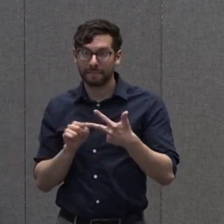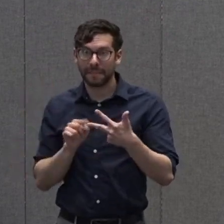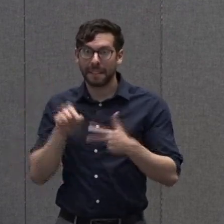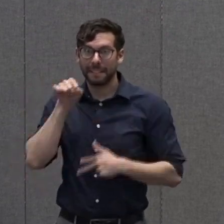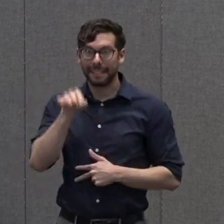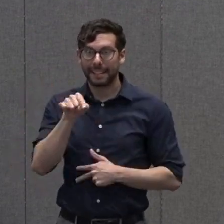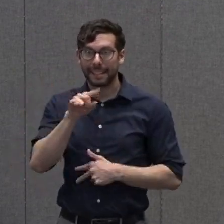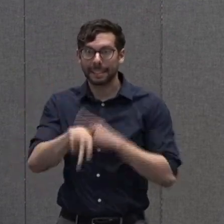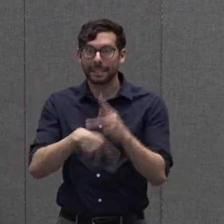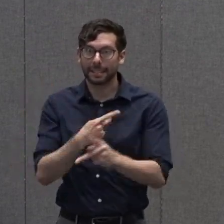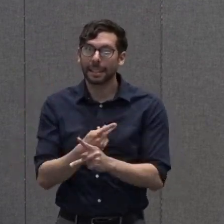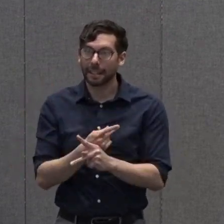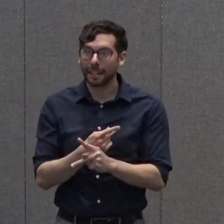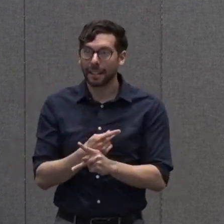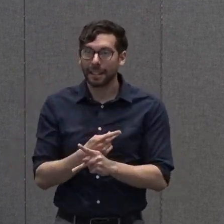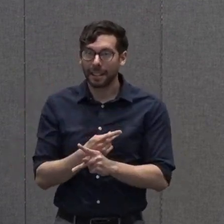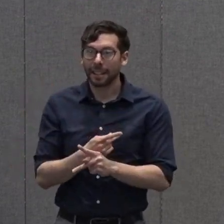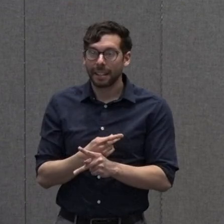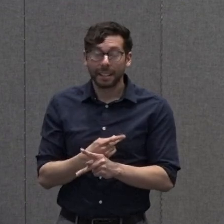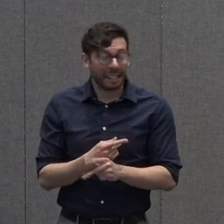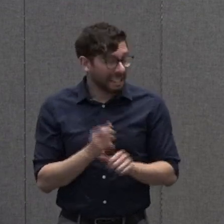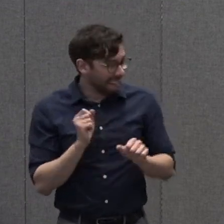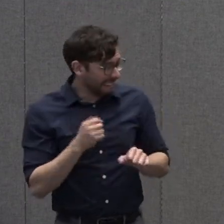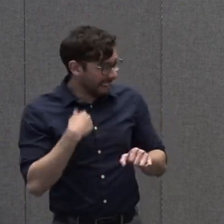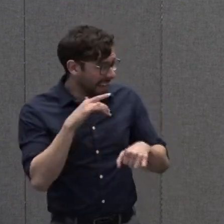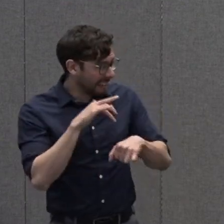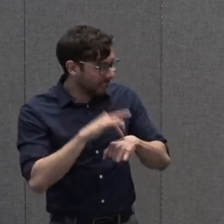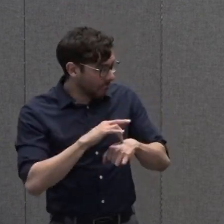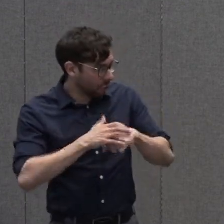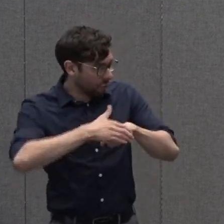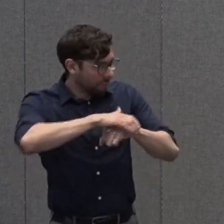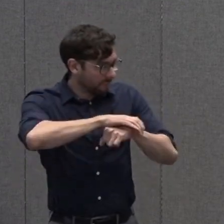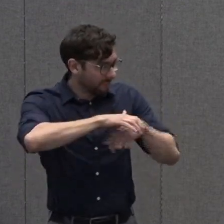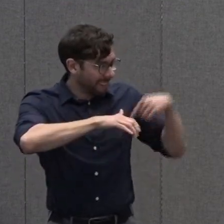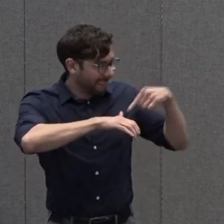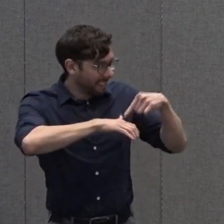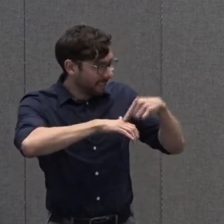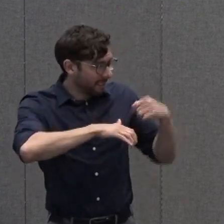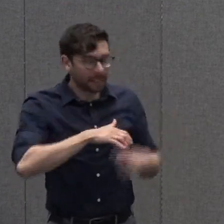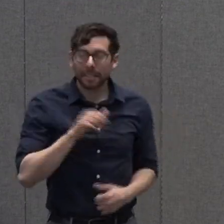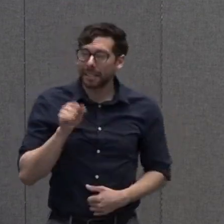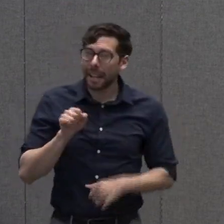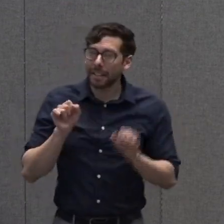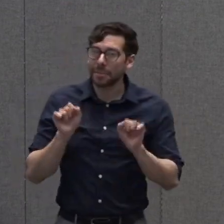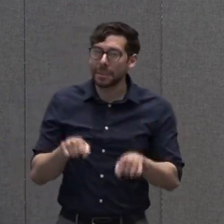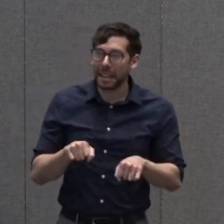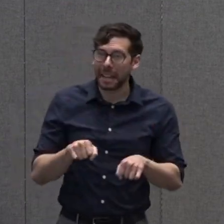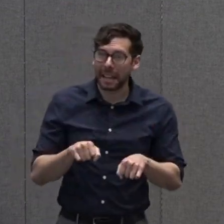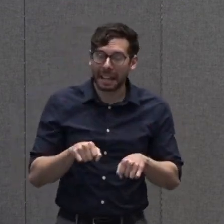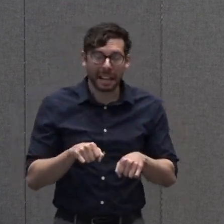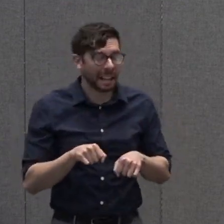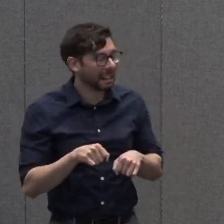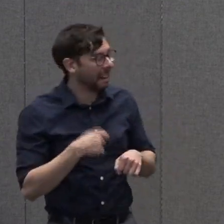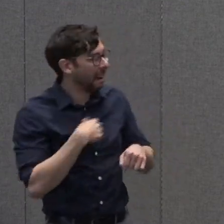He's looking over here at me, kind of, as I do this, kind of like, "Hm, who are you lady?" He might be saying, "Thank you." It might feel good. - It might feel good.